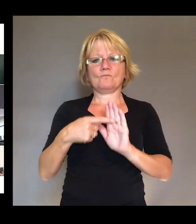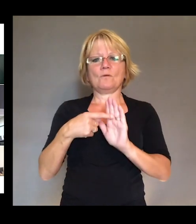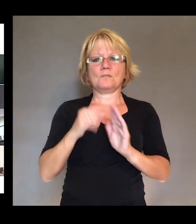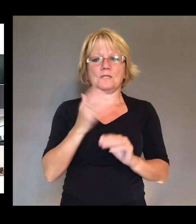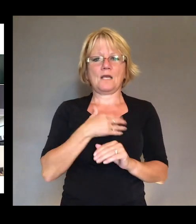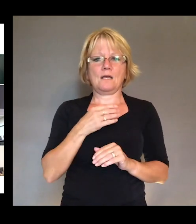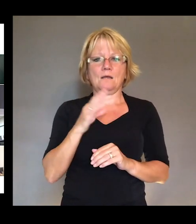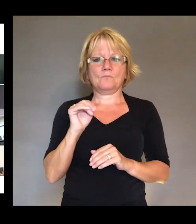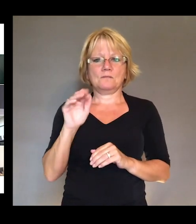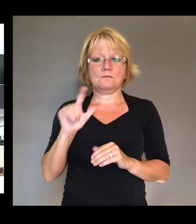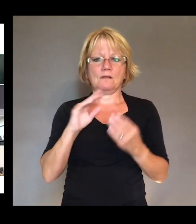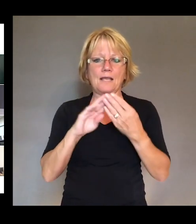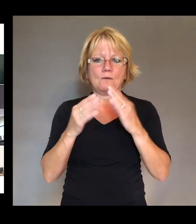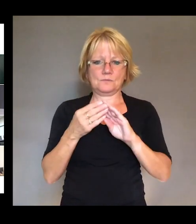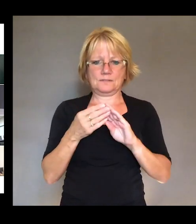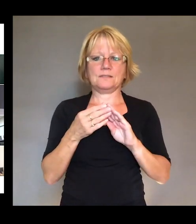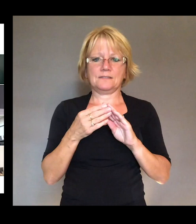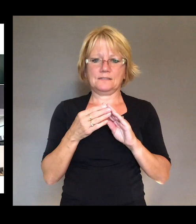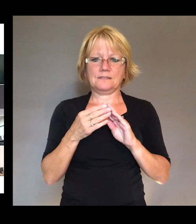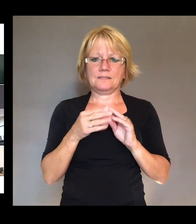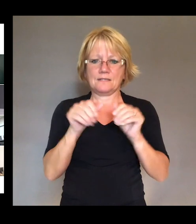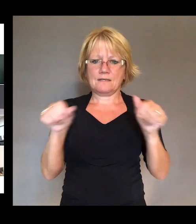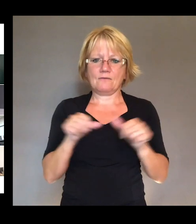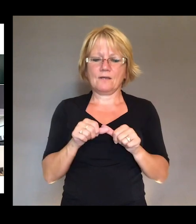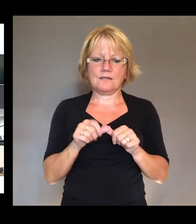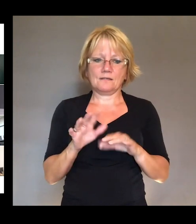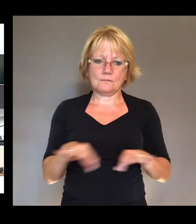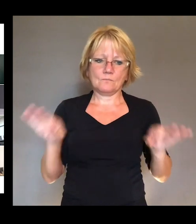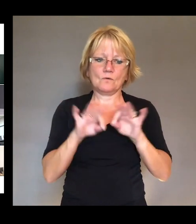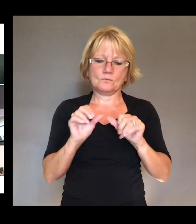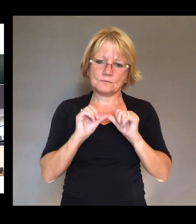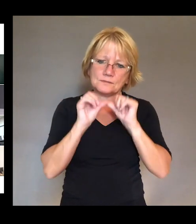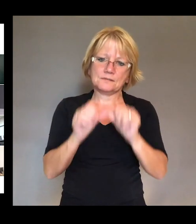here are Bristol County areas. And it's important for us to continue